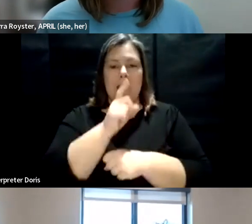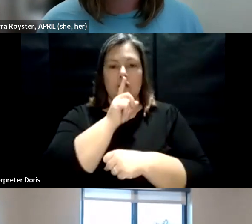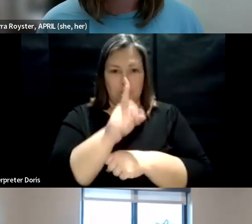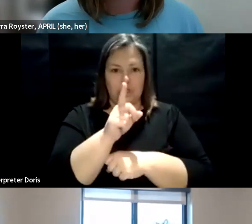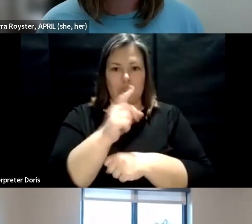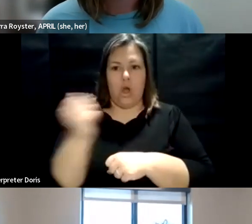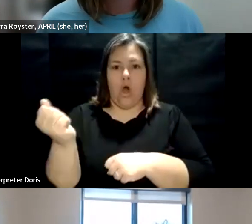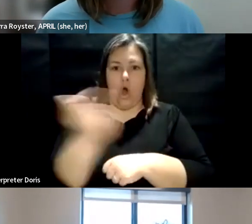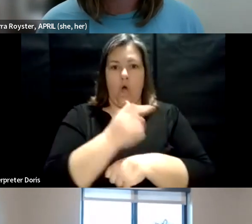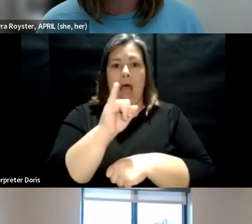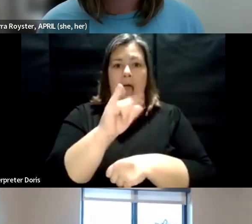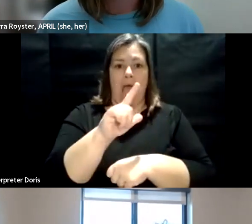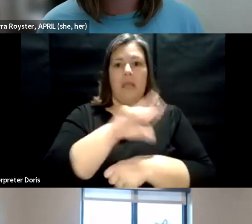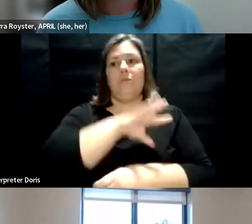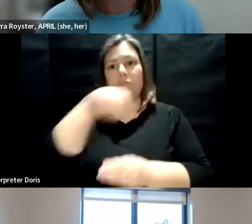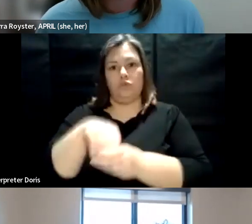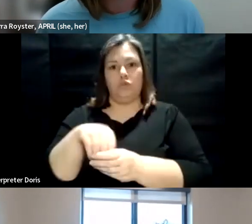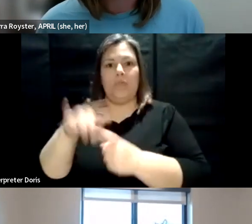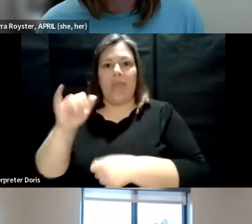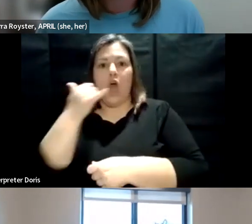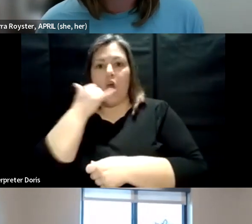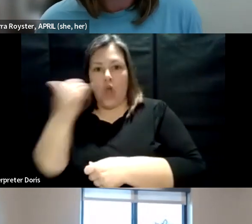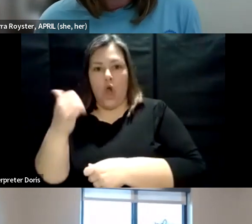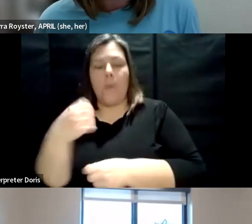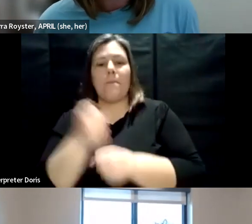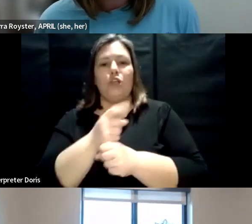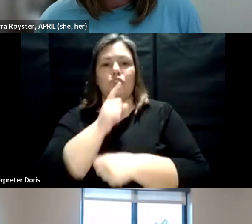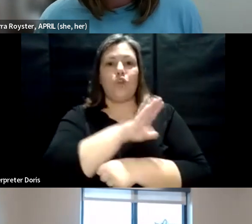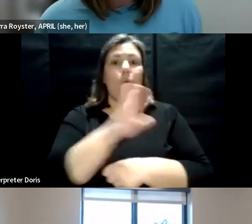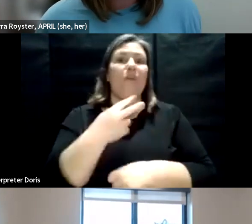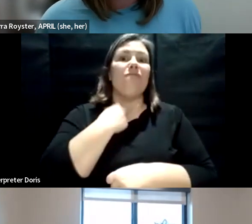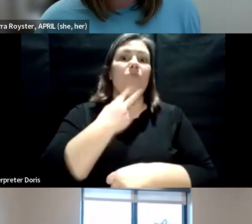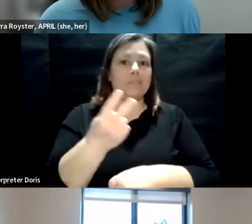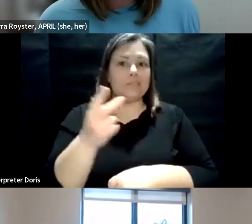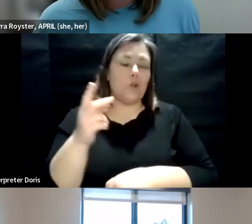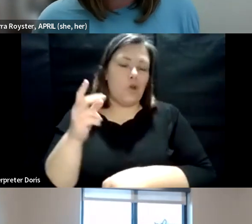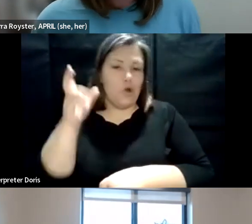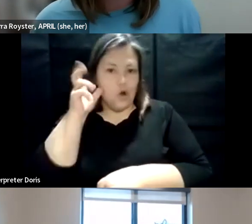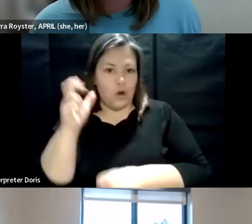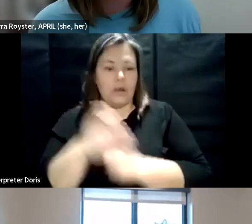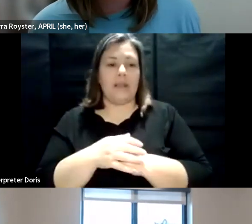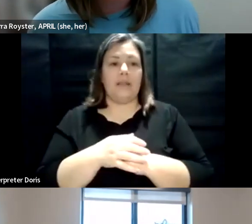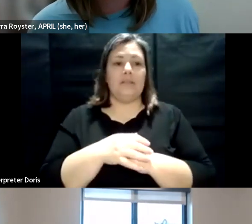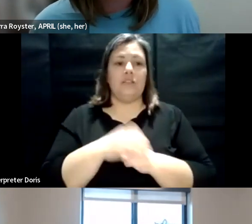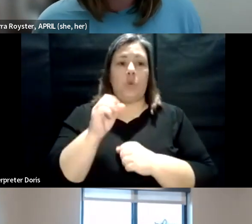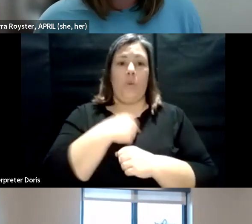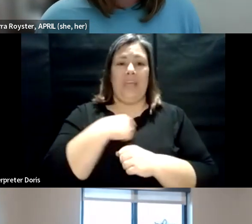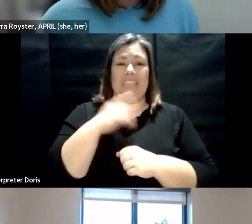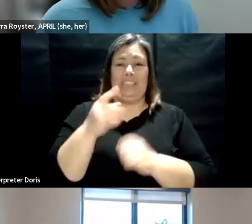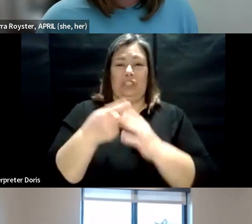So that's kind of our role is to make sure that we're getting all il to the calls, so you can make sure your voices first. That's kind of our role to make sure that we're getting all IL to the calls so you can make sure your voice is heard.